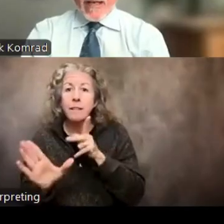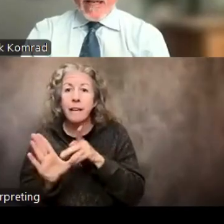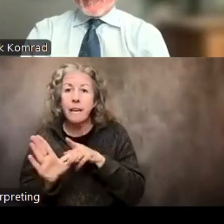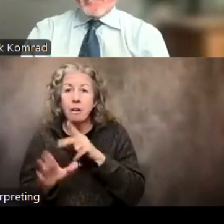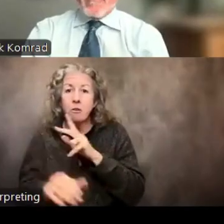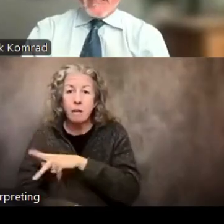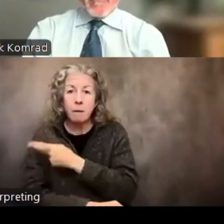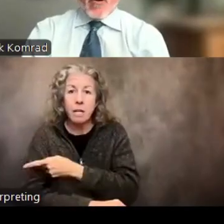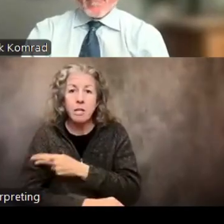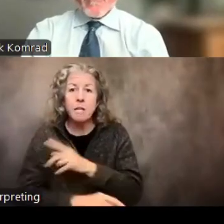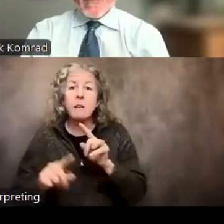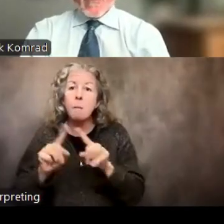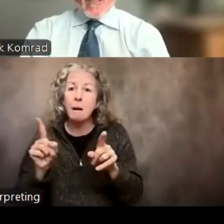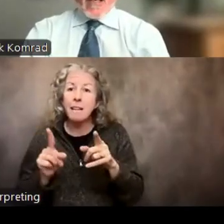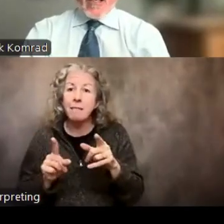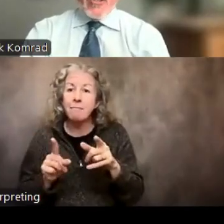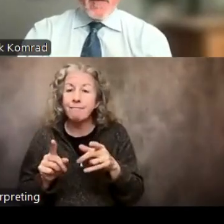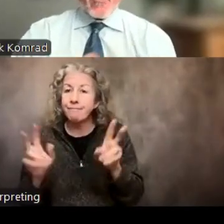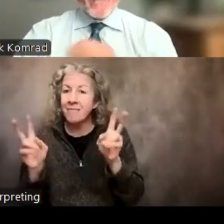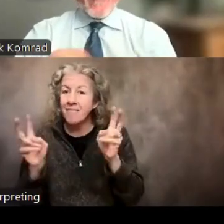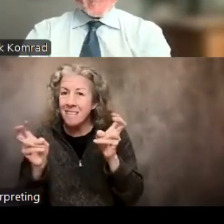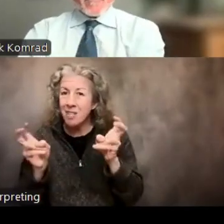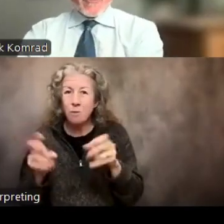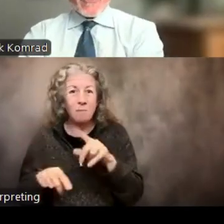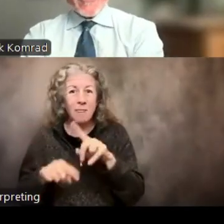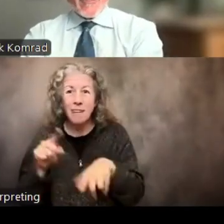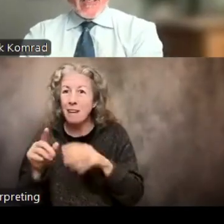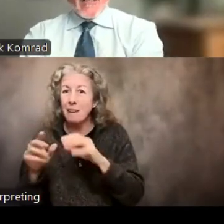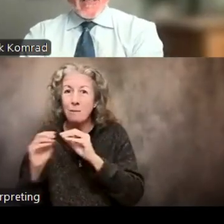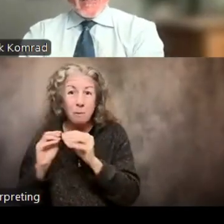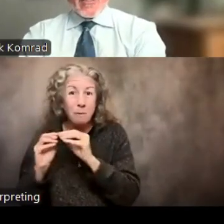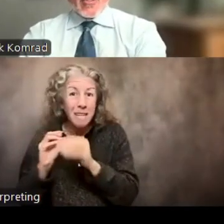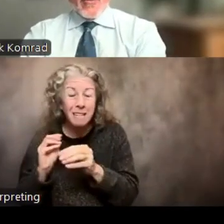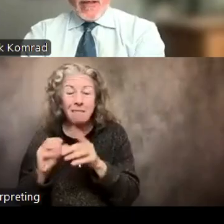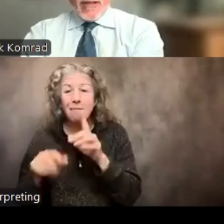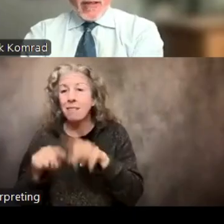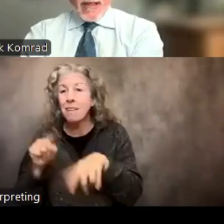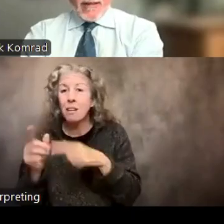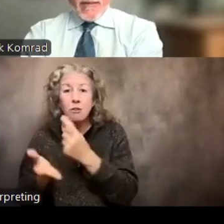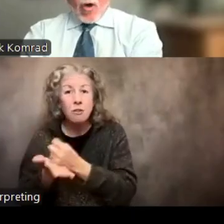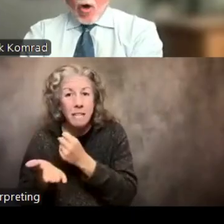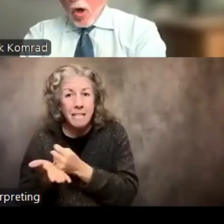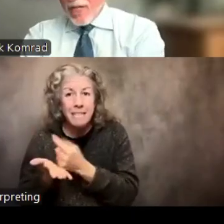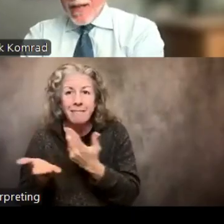irremediable a number of experts, including all the